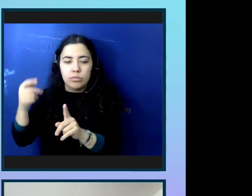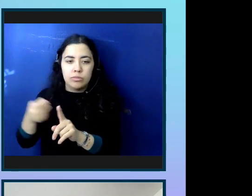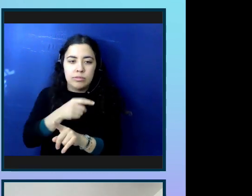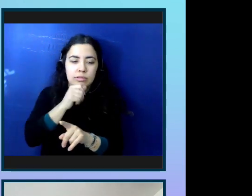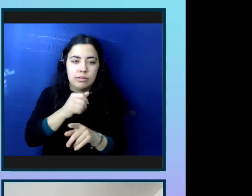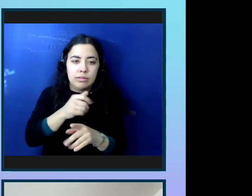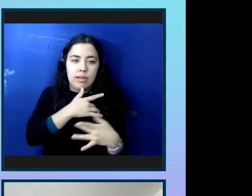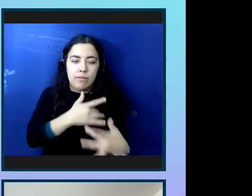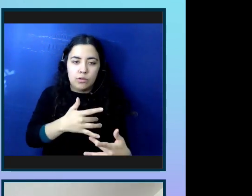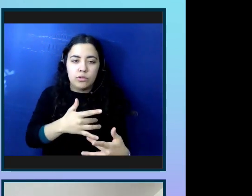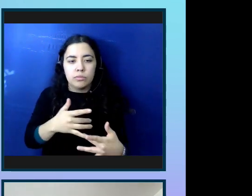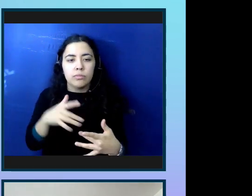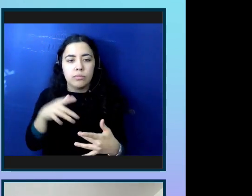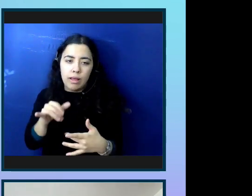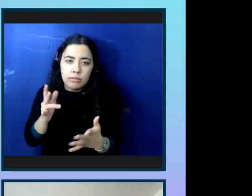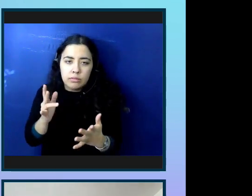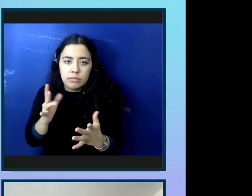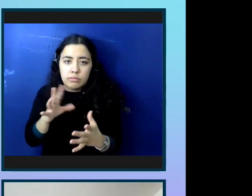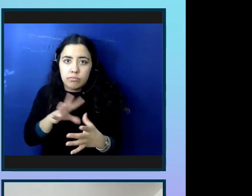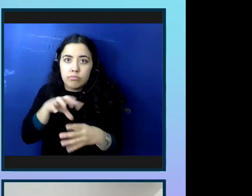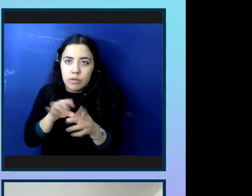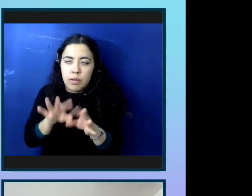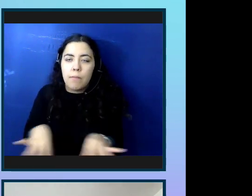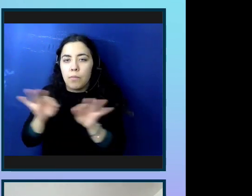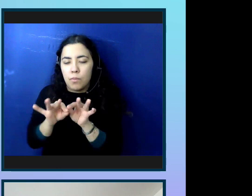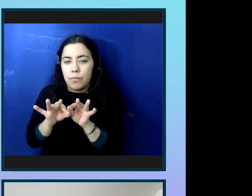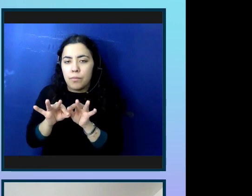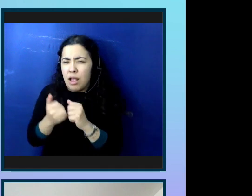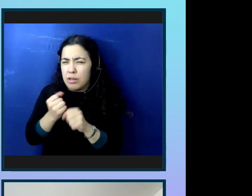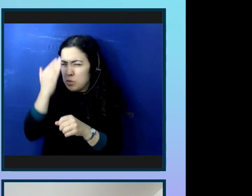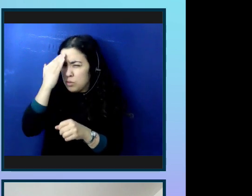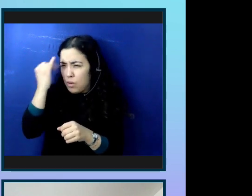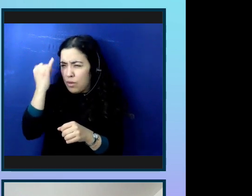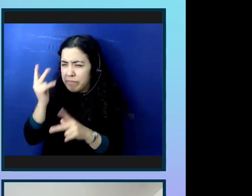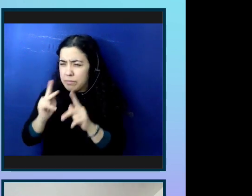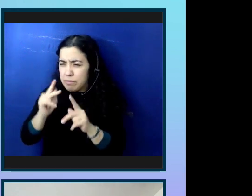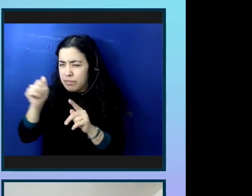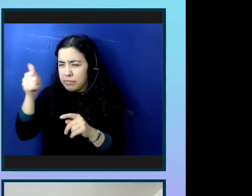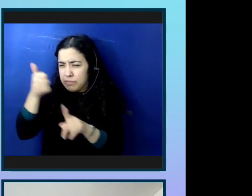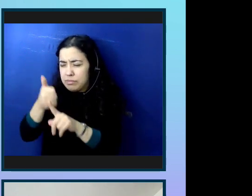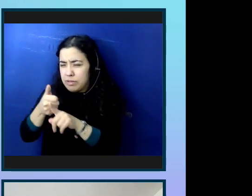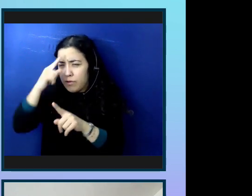we have neurodivergent people on our team? Now, making sure that that happens in the first place, like you have to take 10 steps back from this process